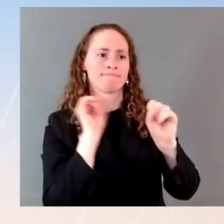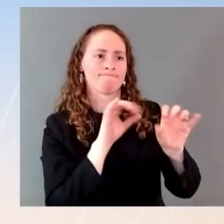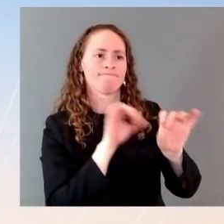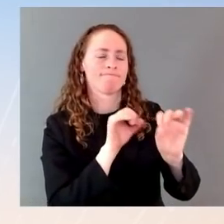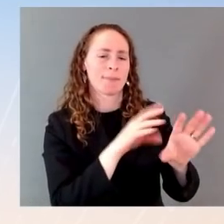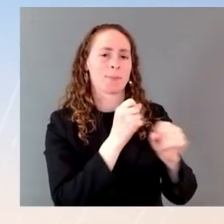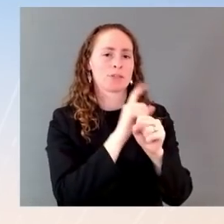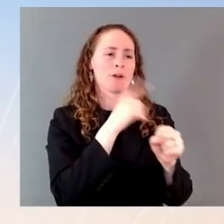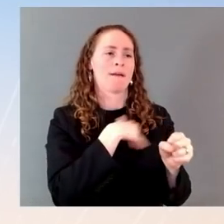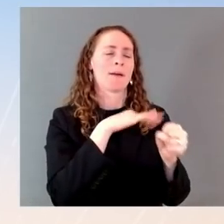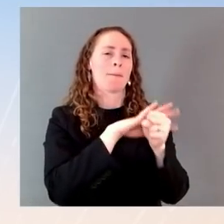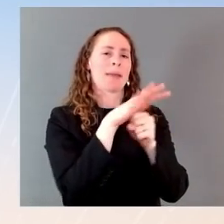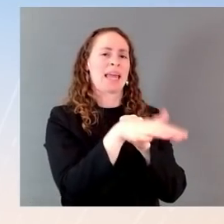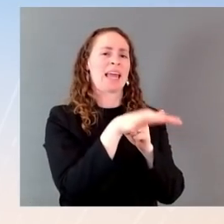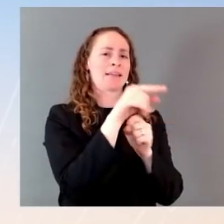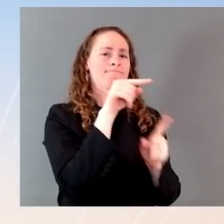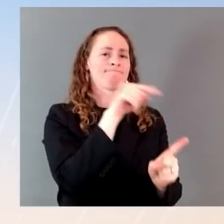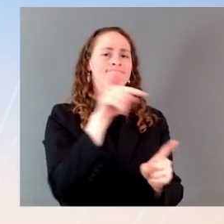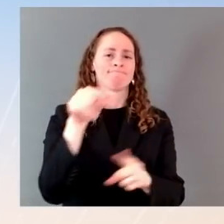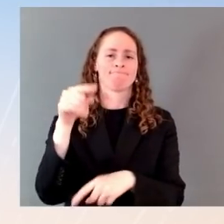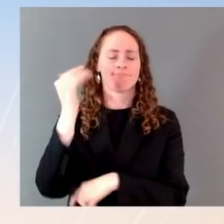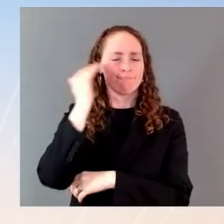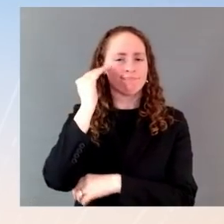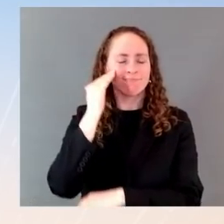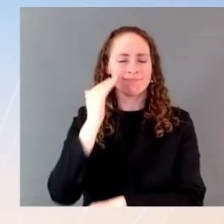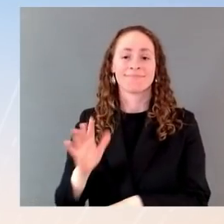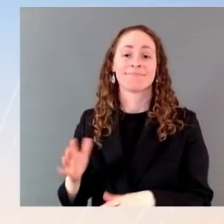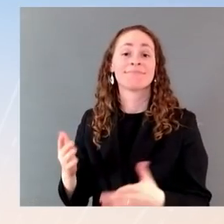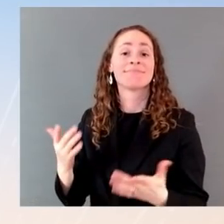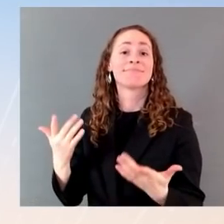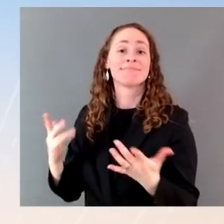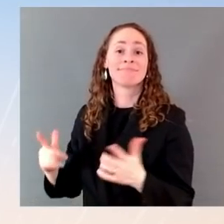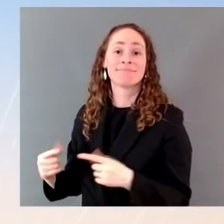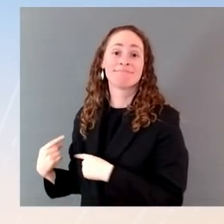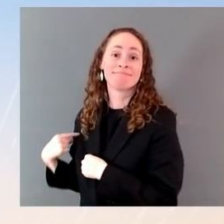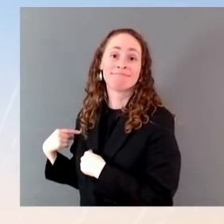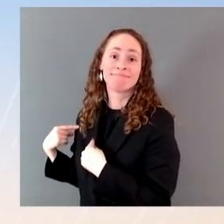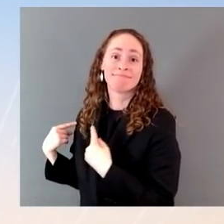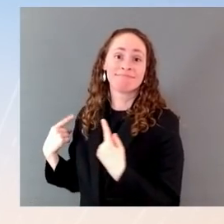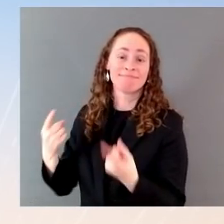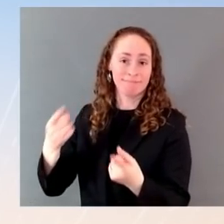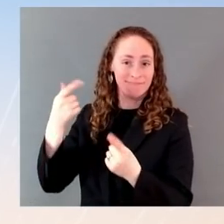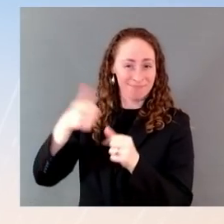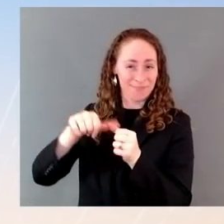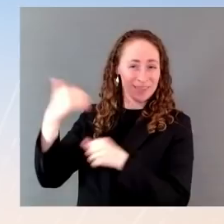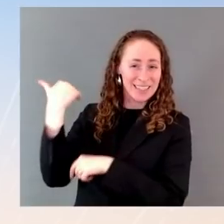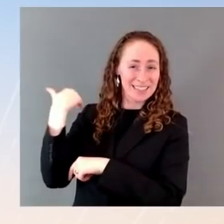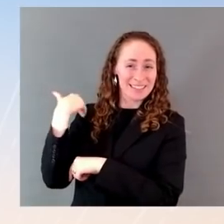we've taken steps on that front to make them free. So, if you have private insurance, we're making sure you'll get reimbursed by your insurer